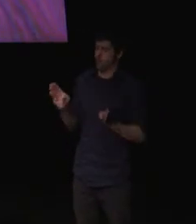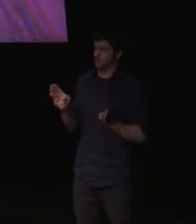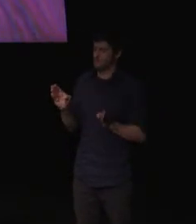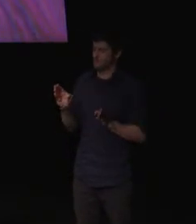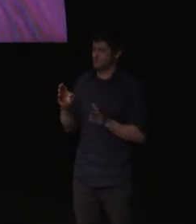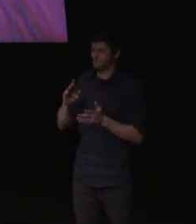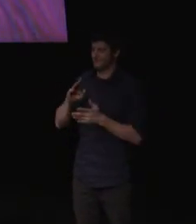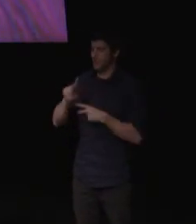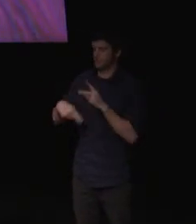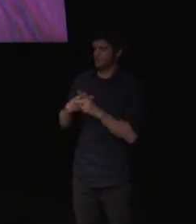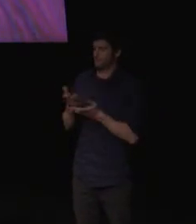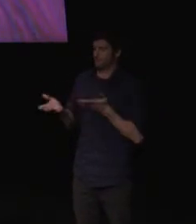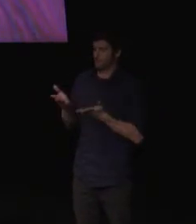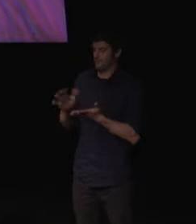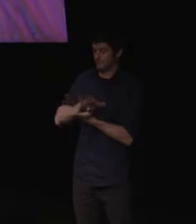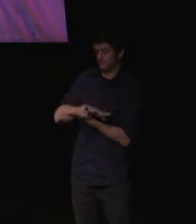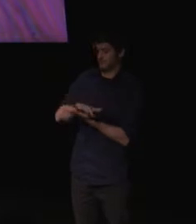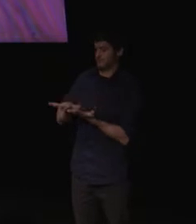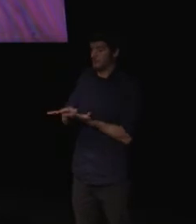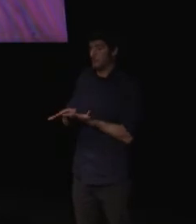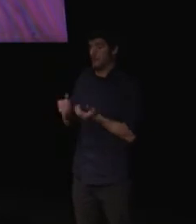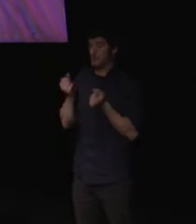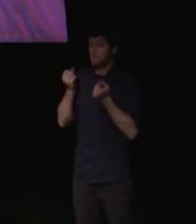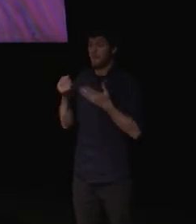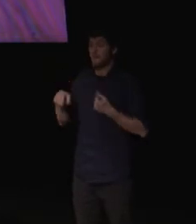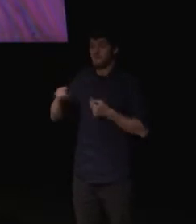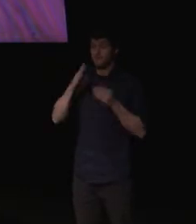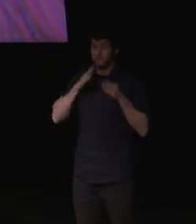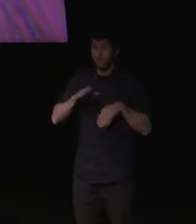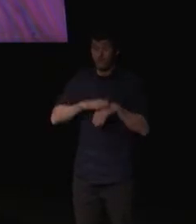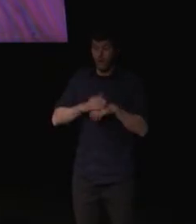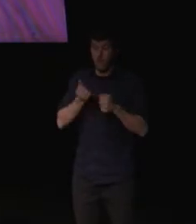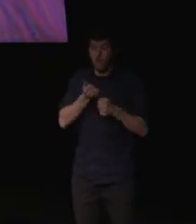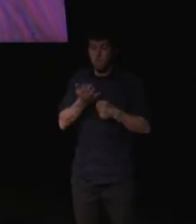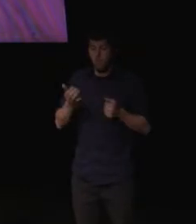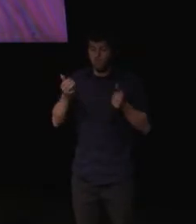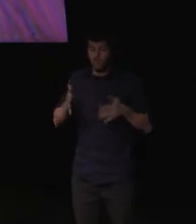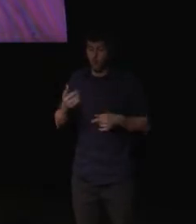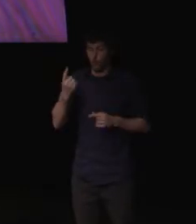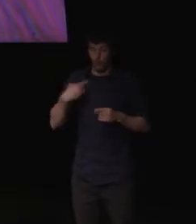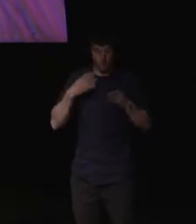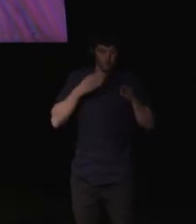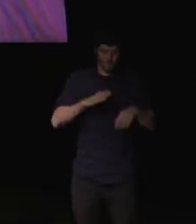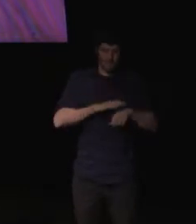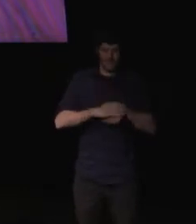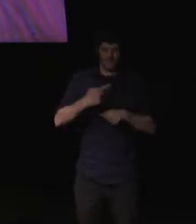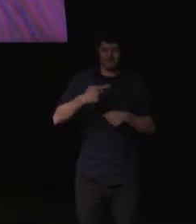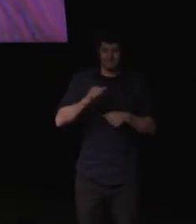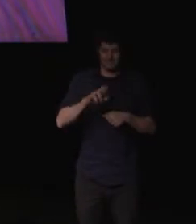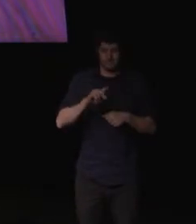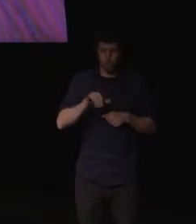The one we are talking about is Party. So, if you're going to GDC if you can reserve a booth and find out about our other services,